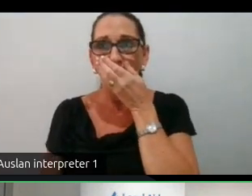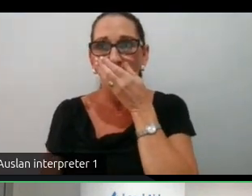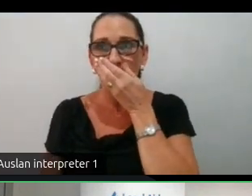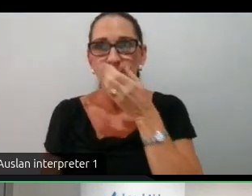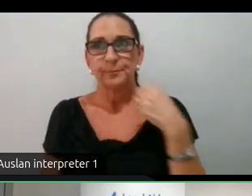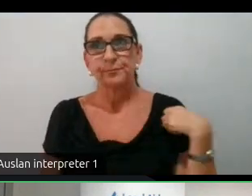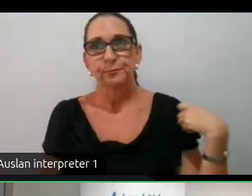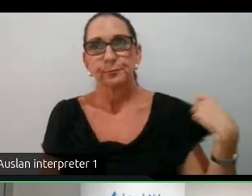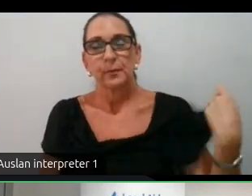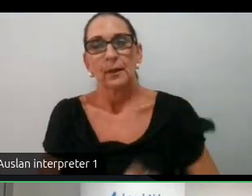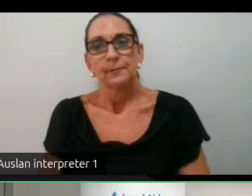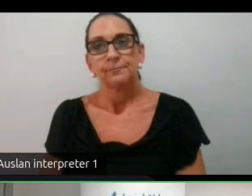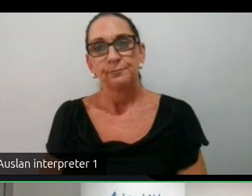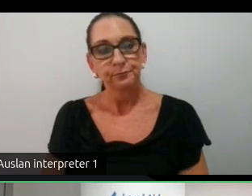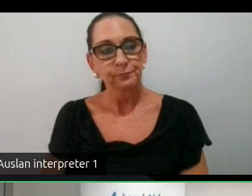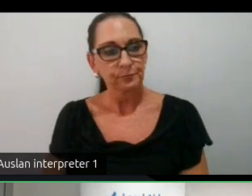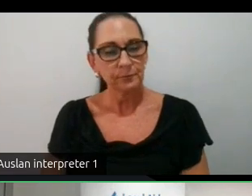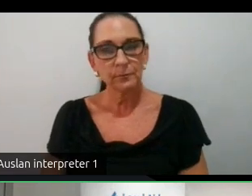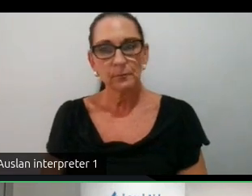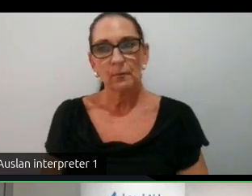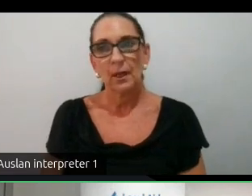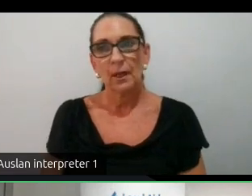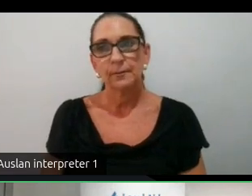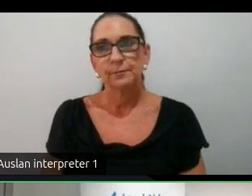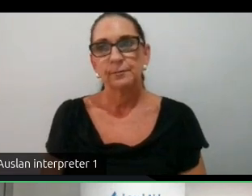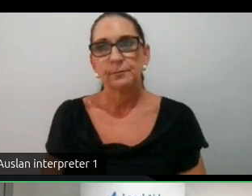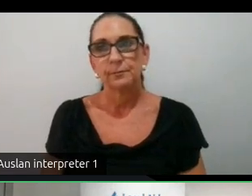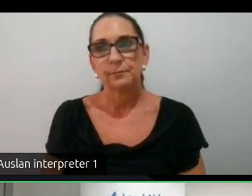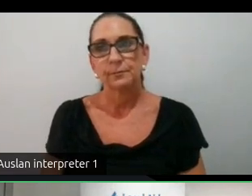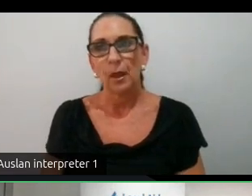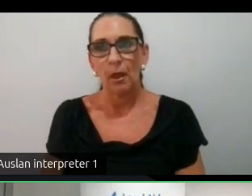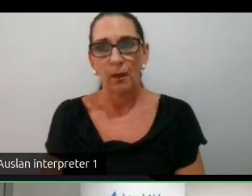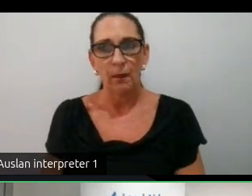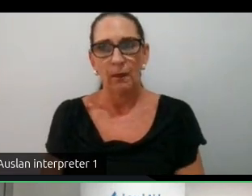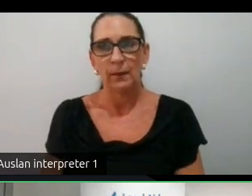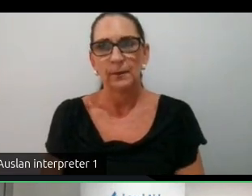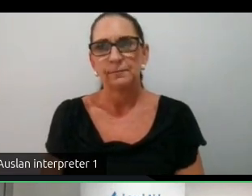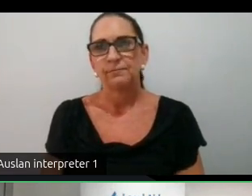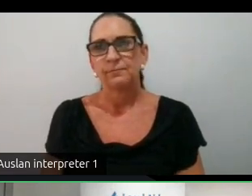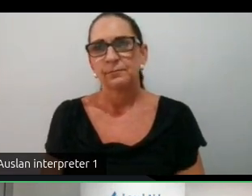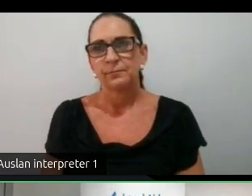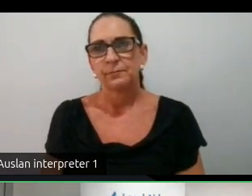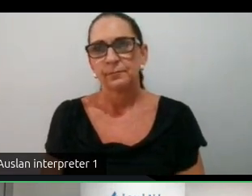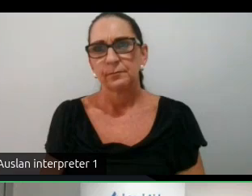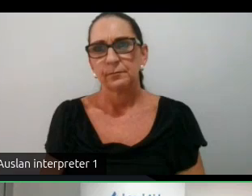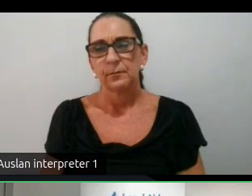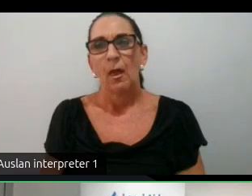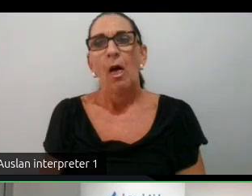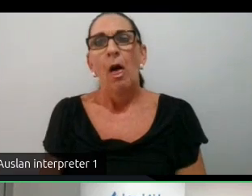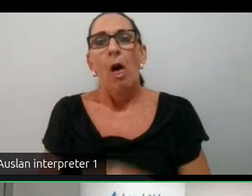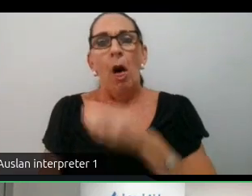far north Queensland, regional Queensland and outside of Queensland. And given sped disasters